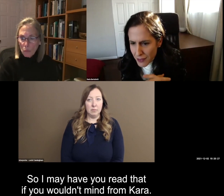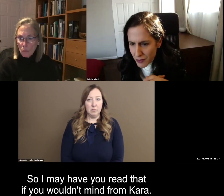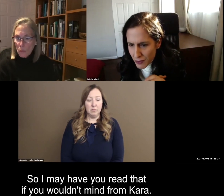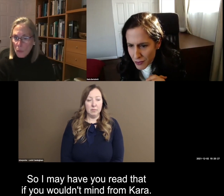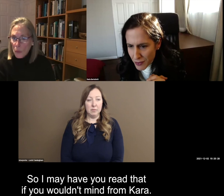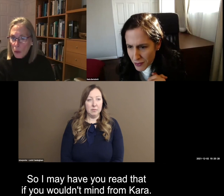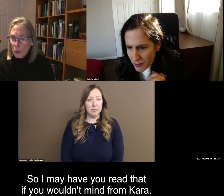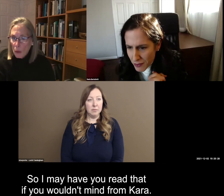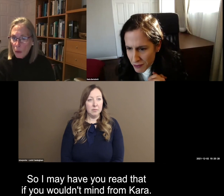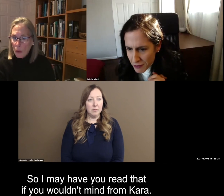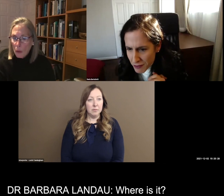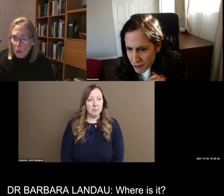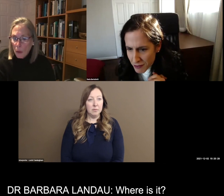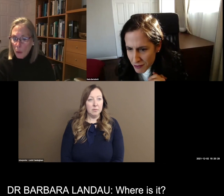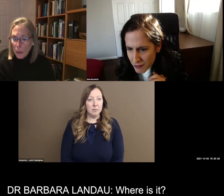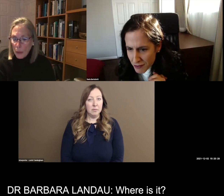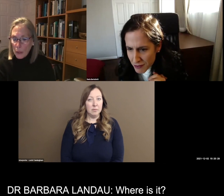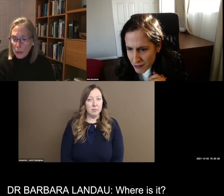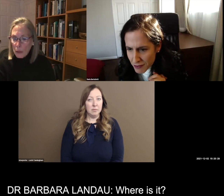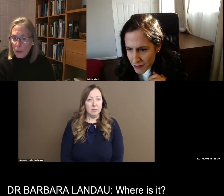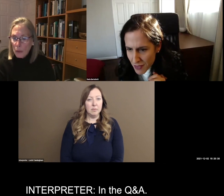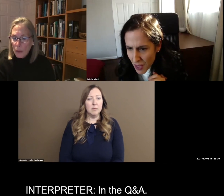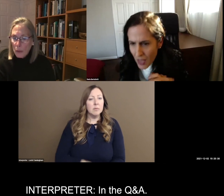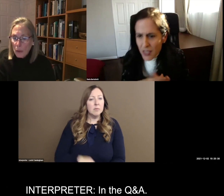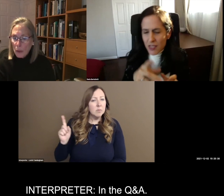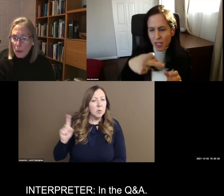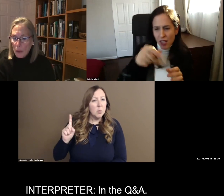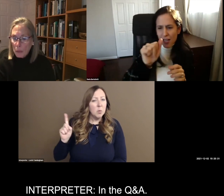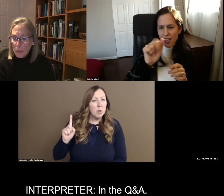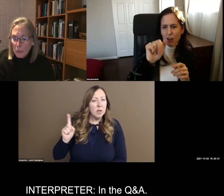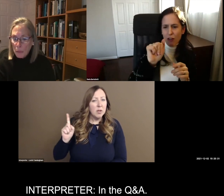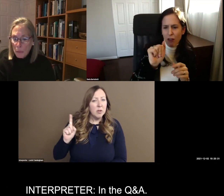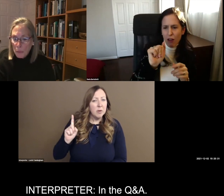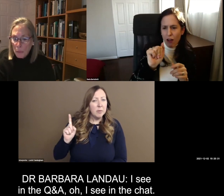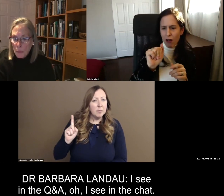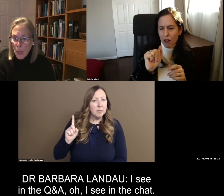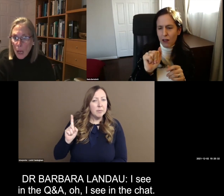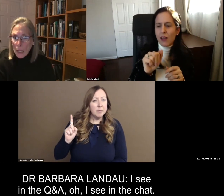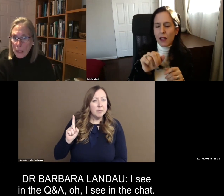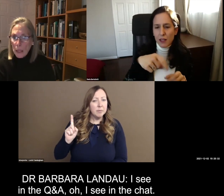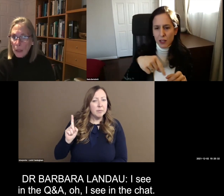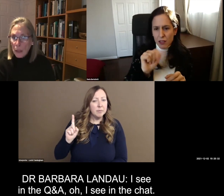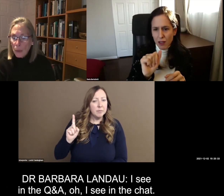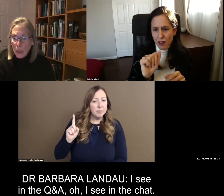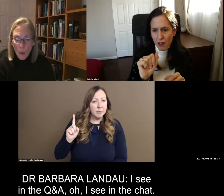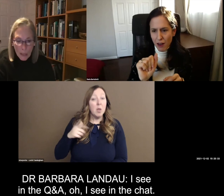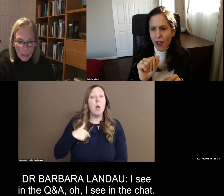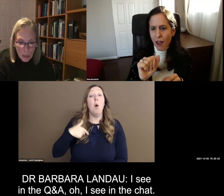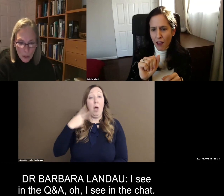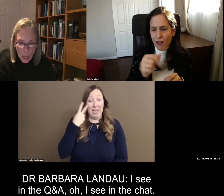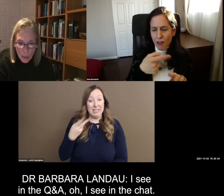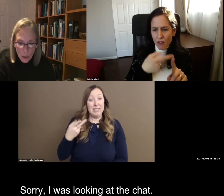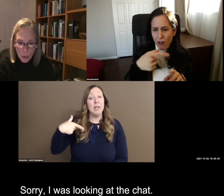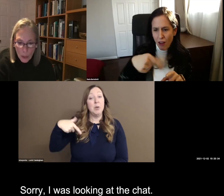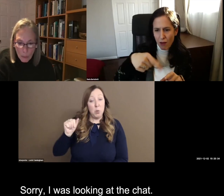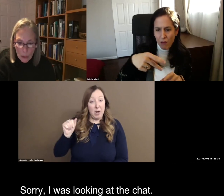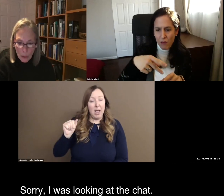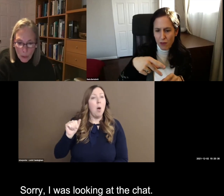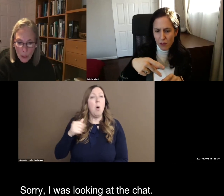mind from kara where is it in the q a i see in the q and a oh i see in the